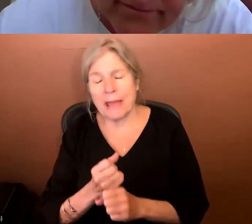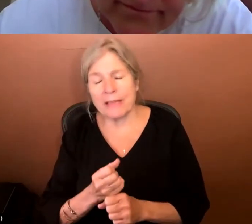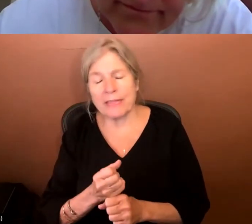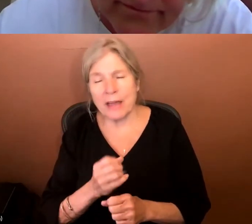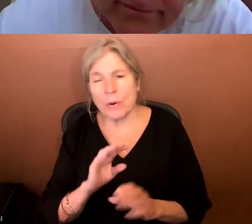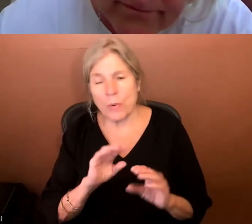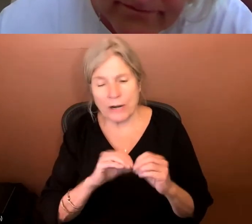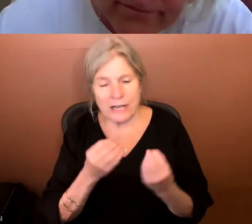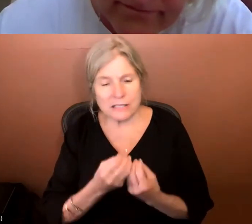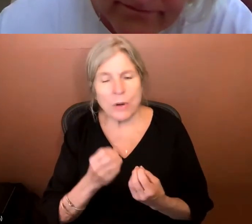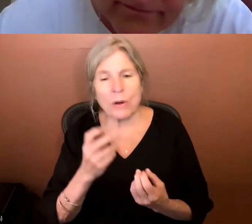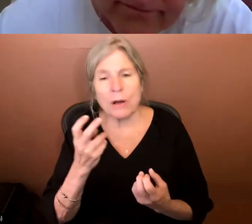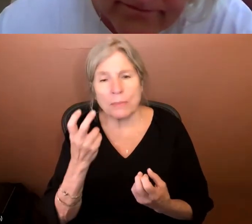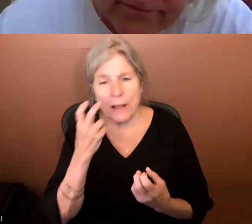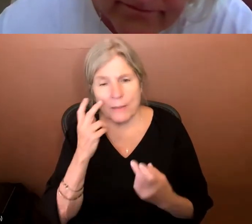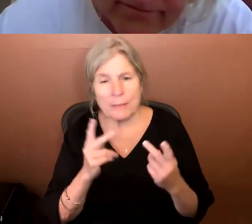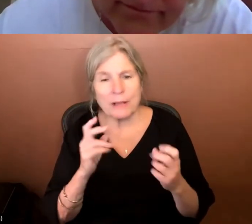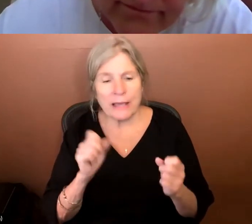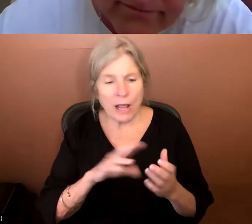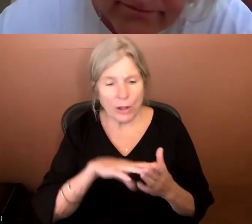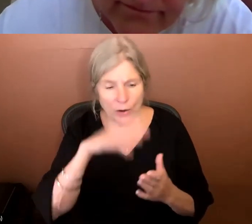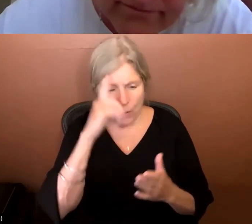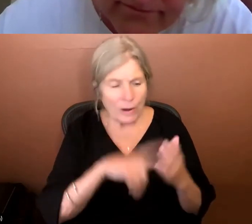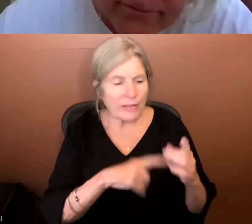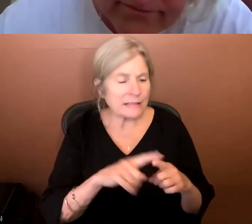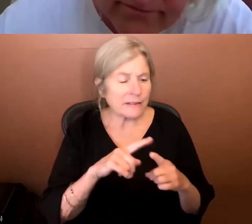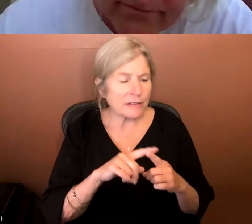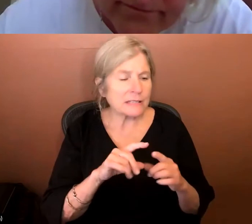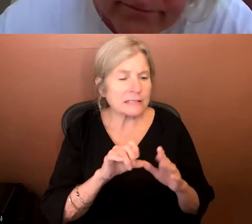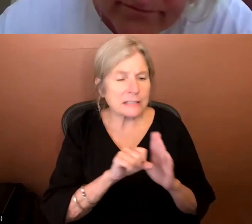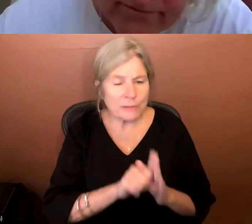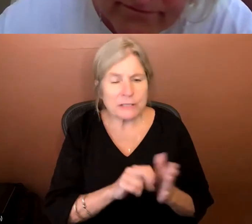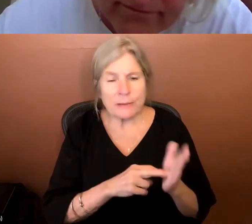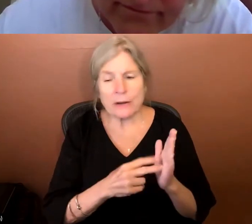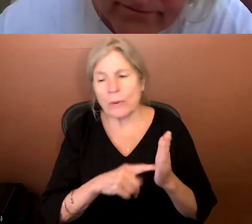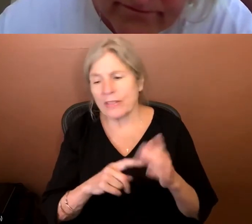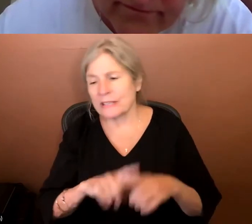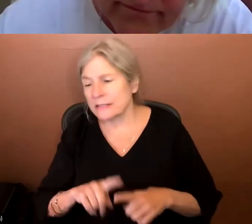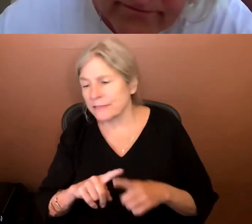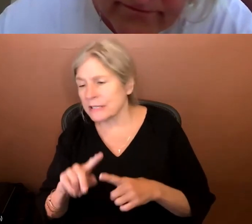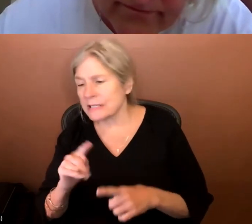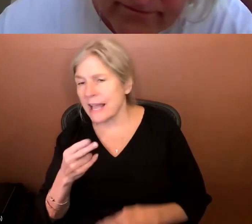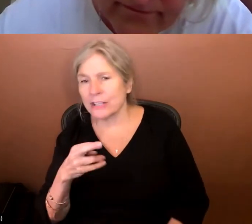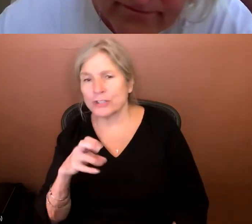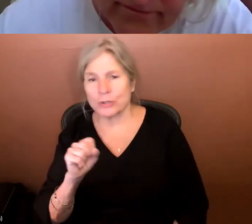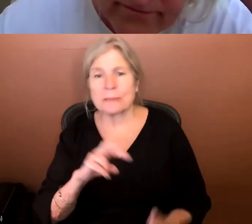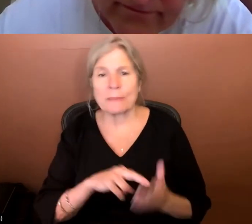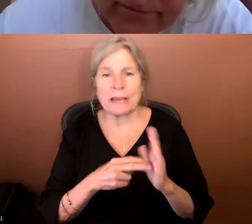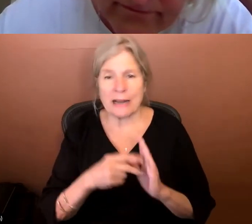learn what do these different symbols mean? What do these different textures mean and so forth. I think what Ilan